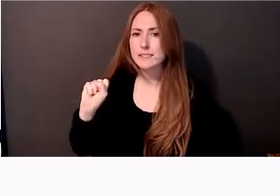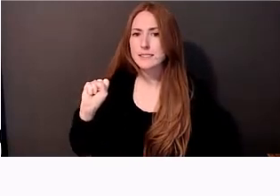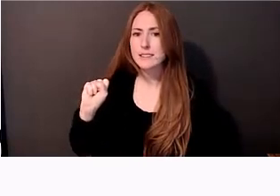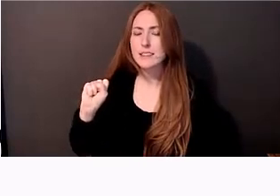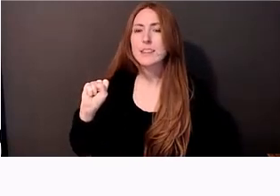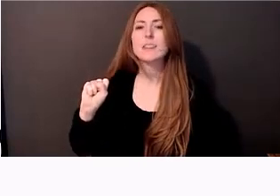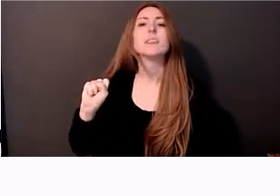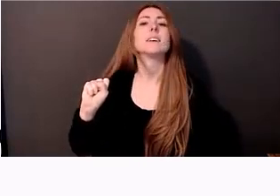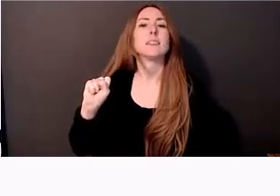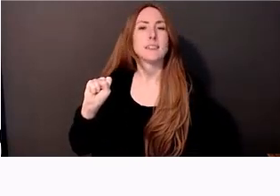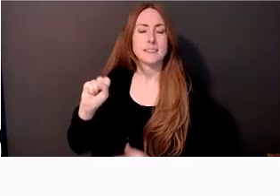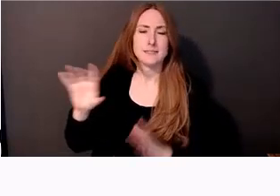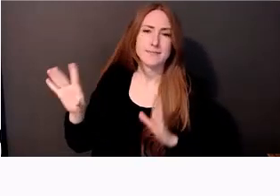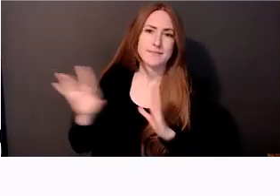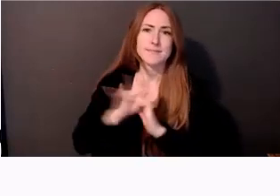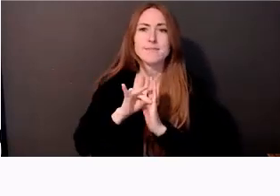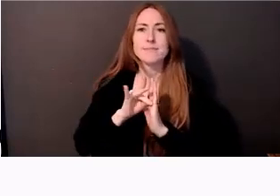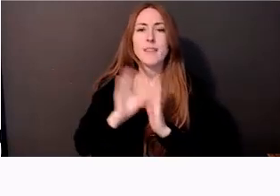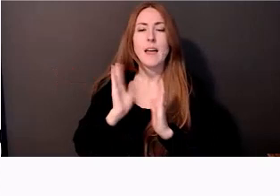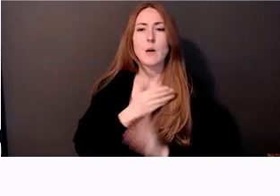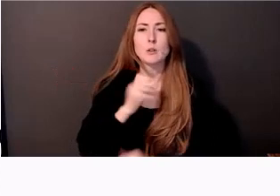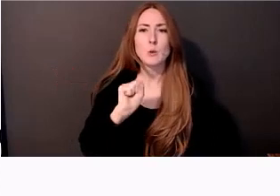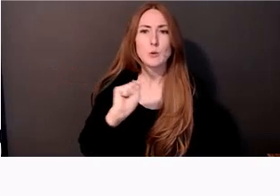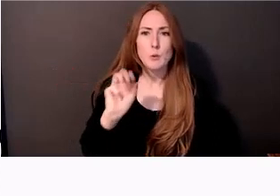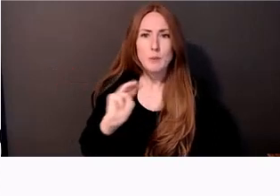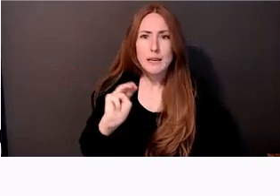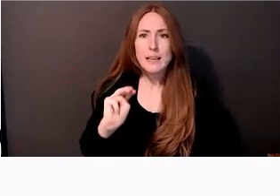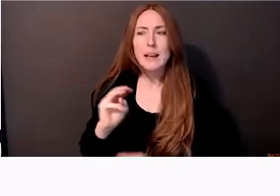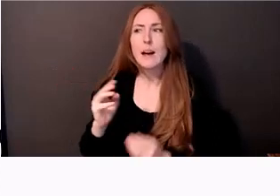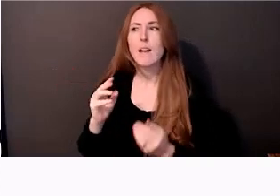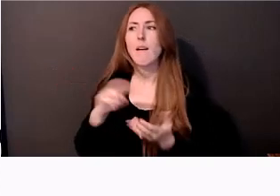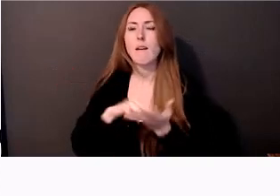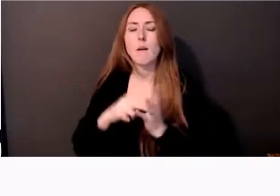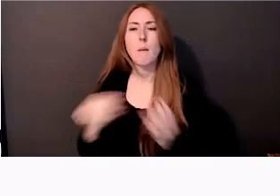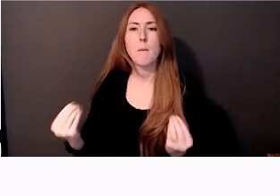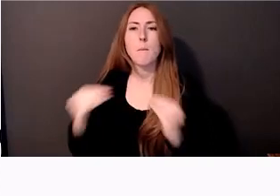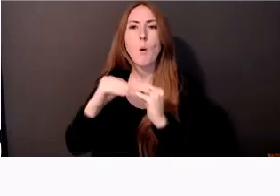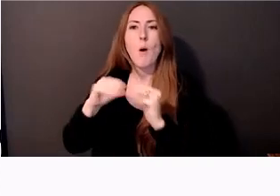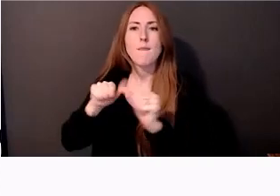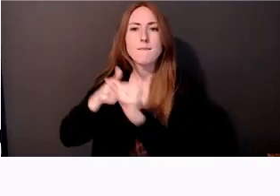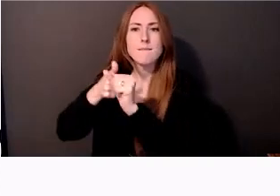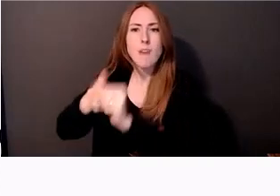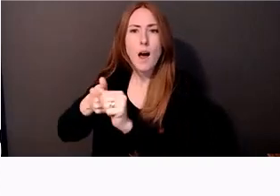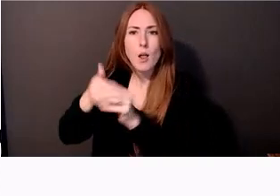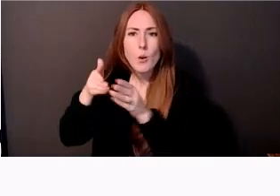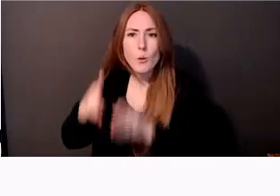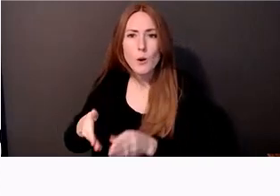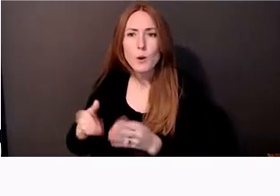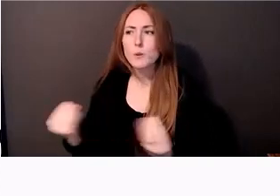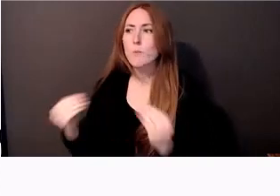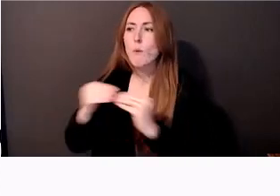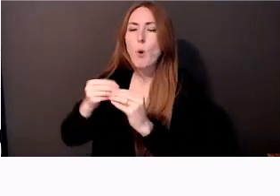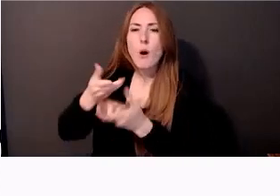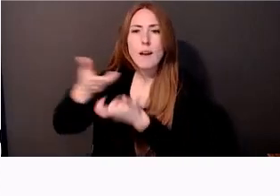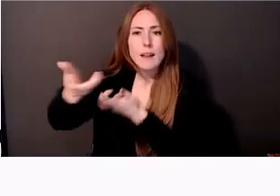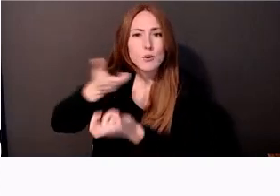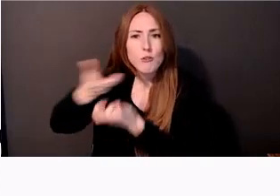That gains more followers. These influencer marketing engage collaborations with individuals who already have a following